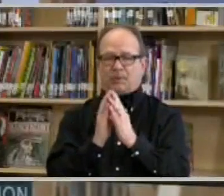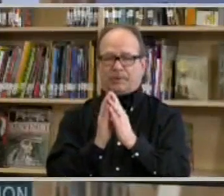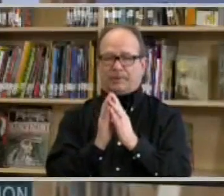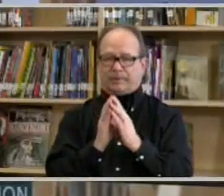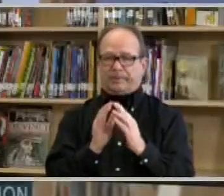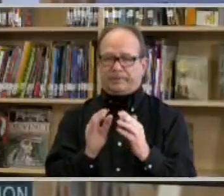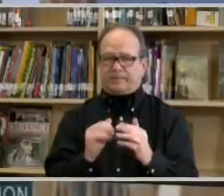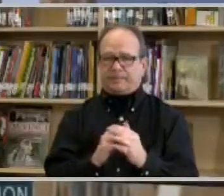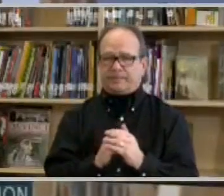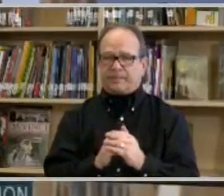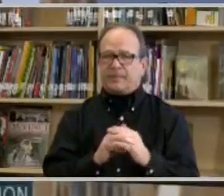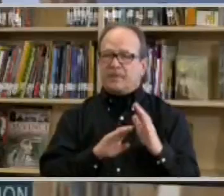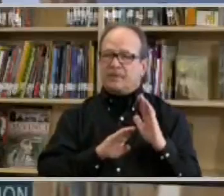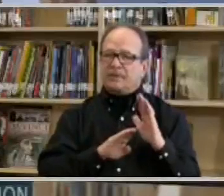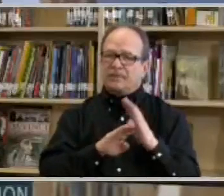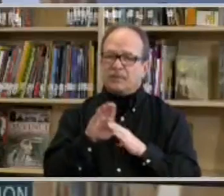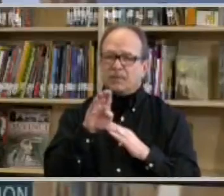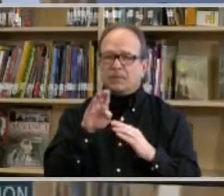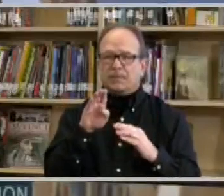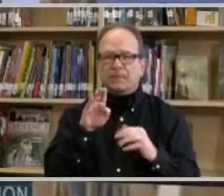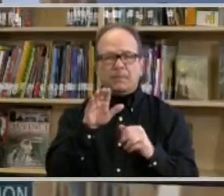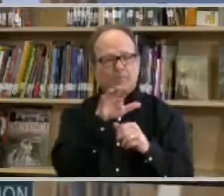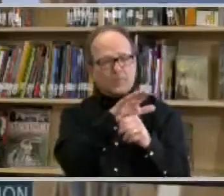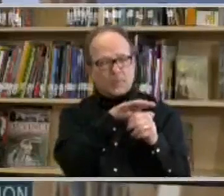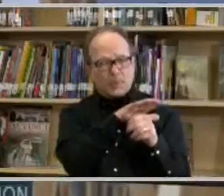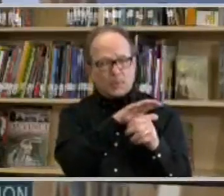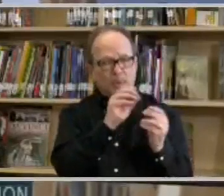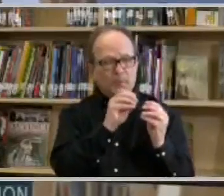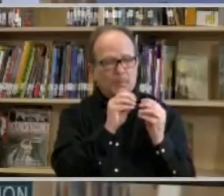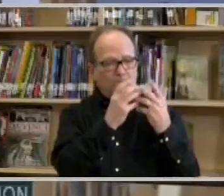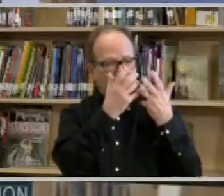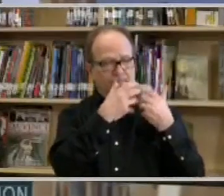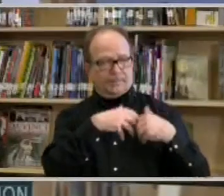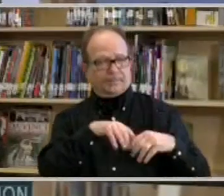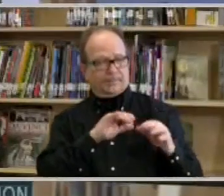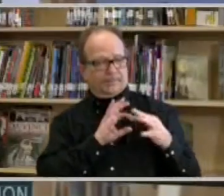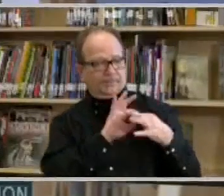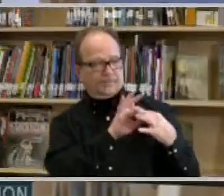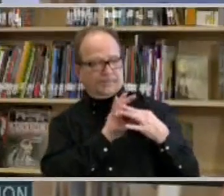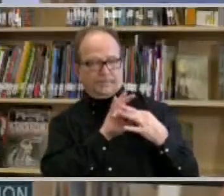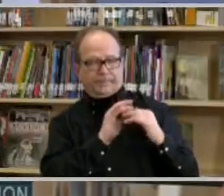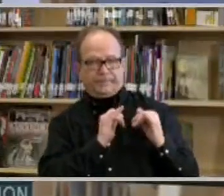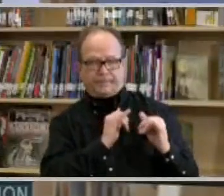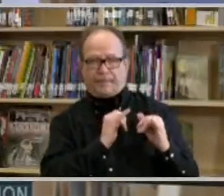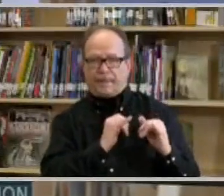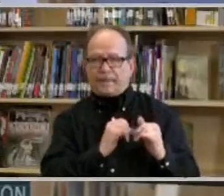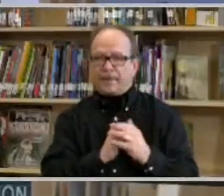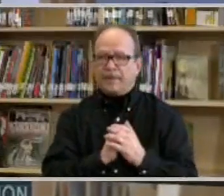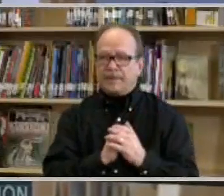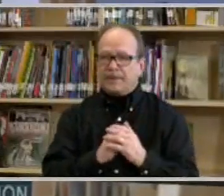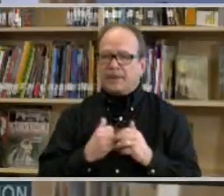TO THOSE IN THE COMMUNITY BUT ARE A PART OF THE COMMUNITY F. WE CAN CREATE THOSE KIND ORPHSPACES, WE BEGIN TO SEE MUCH